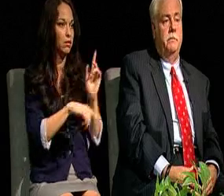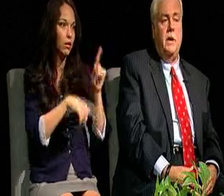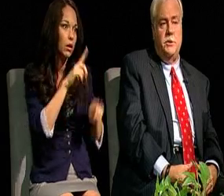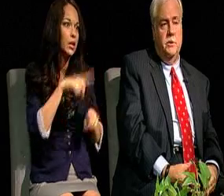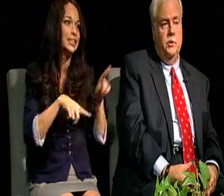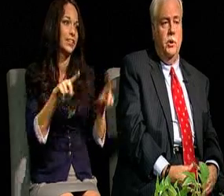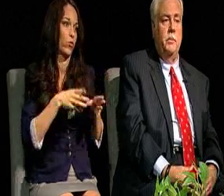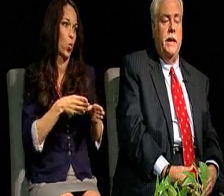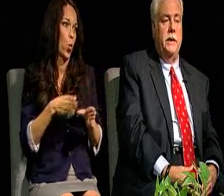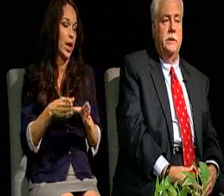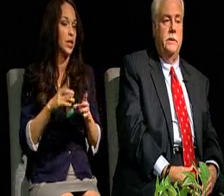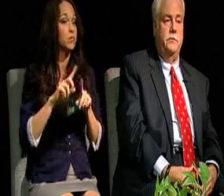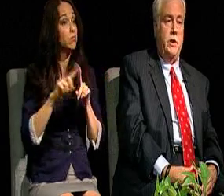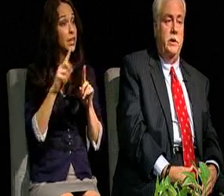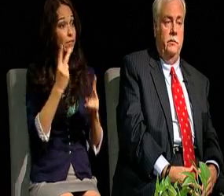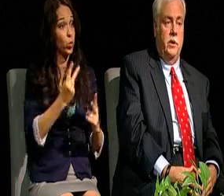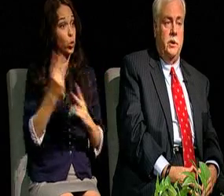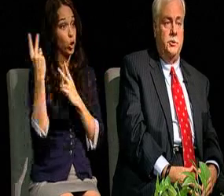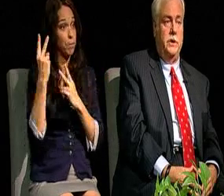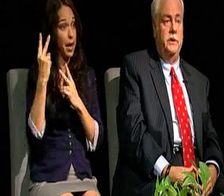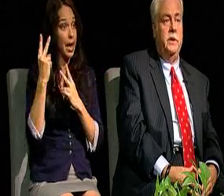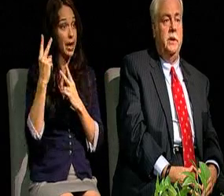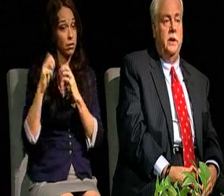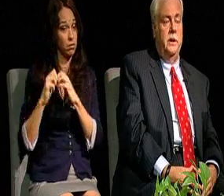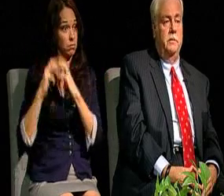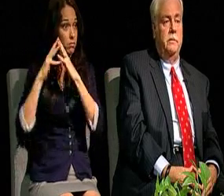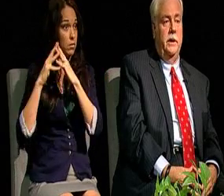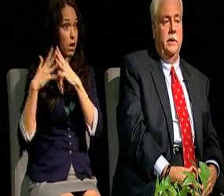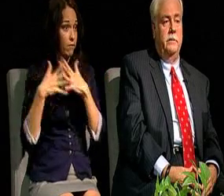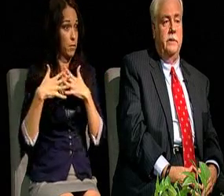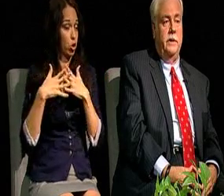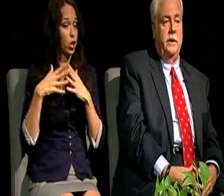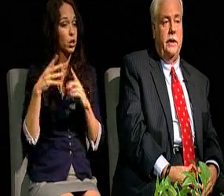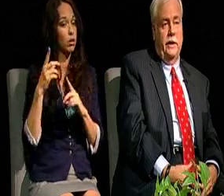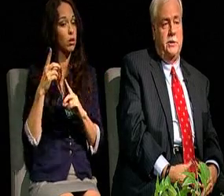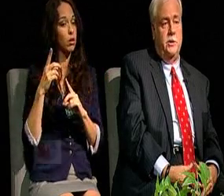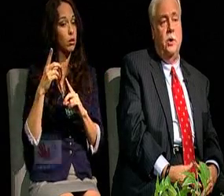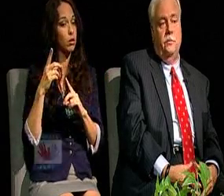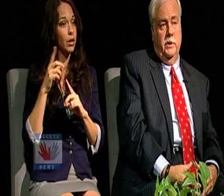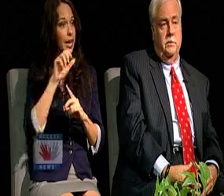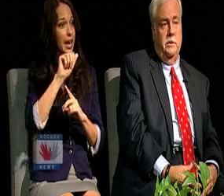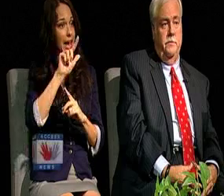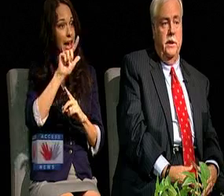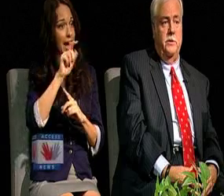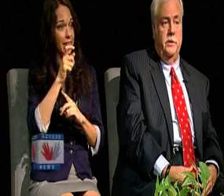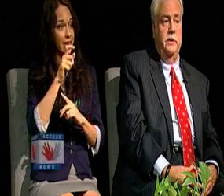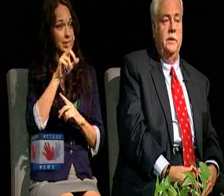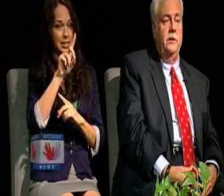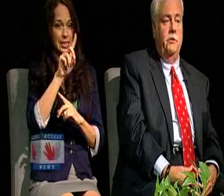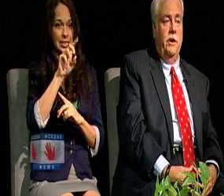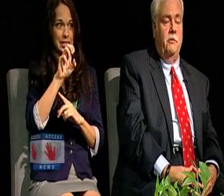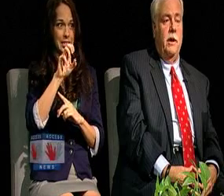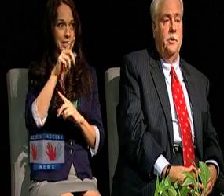Also, if you look back at the founding of our country, Alexis de Tocqueville, in fact the great writer,